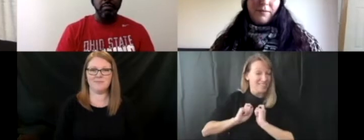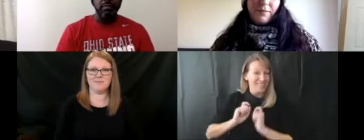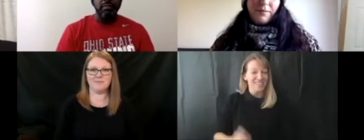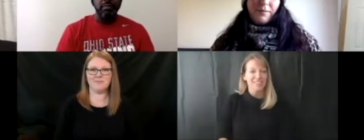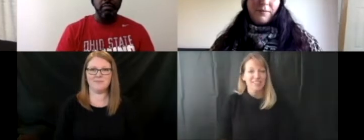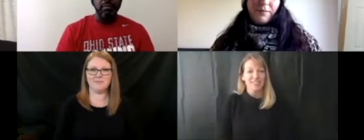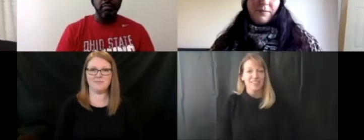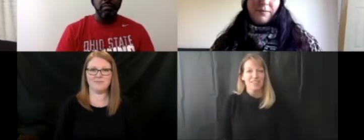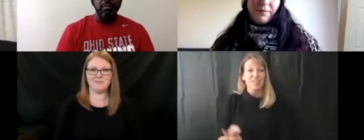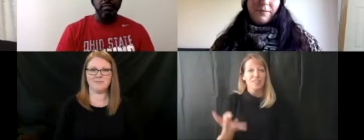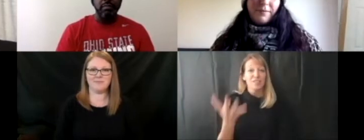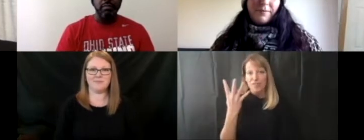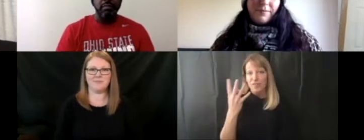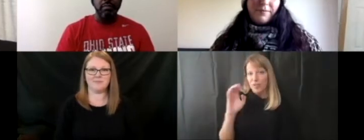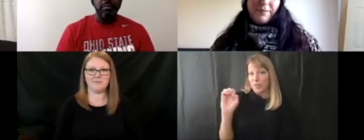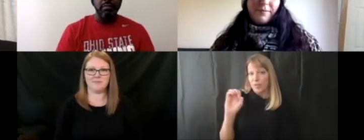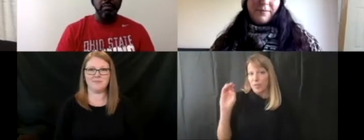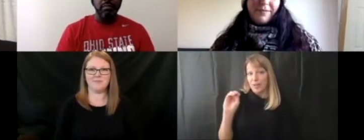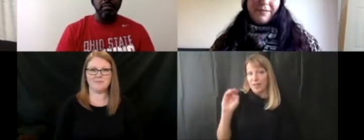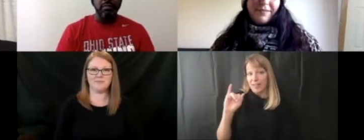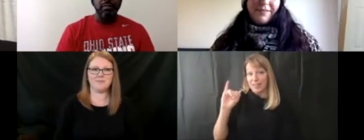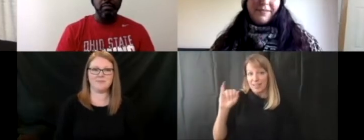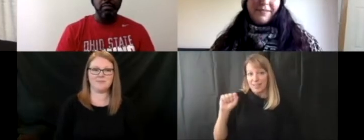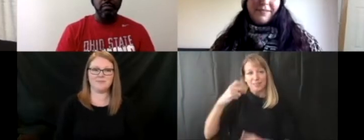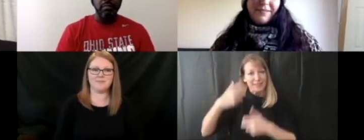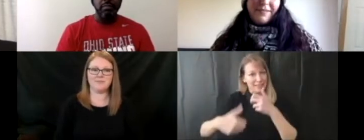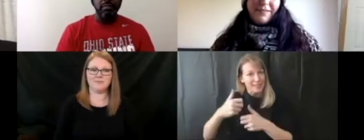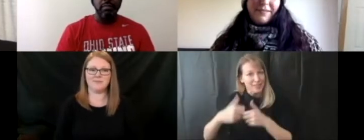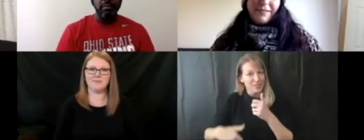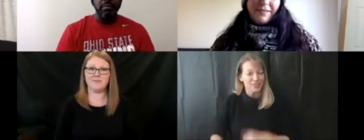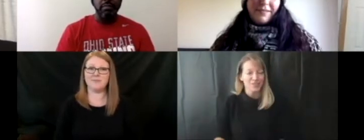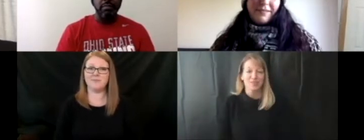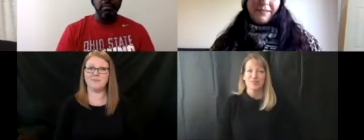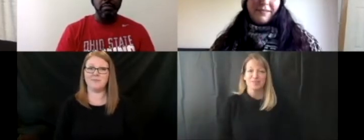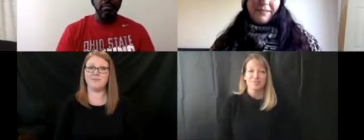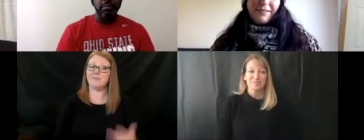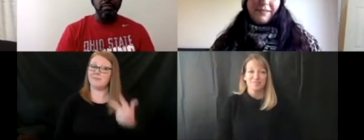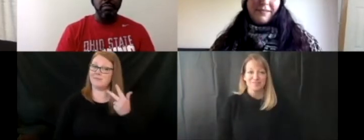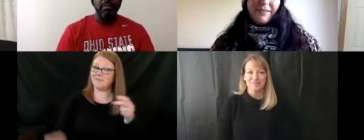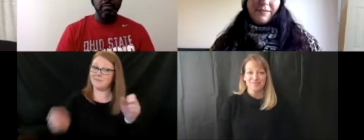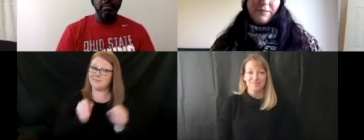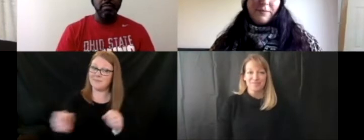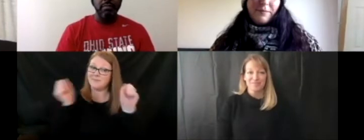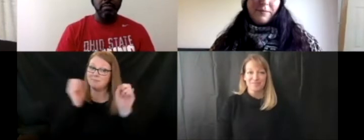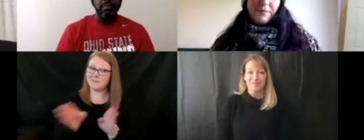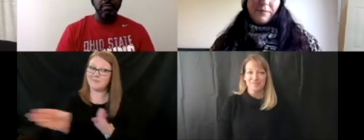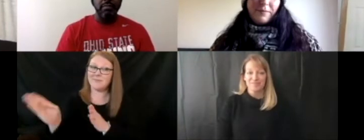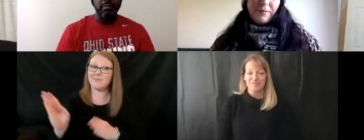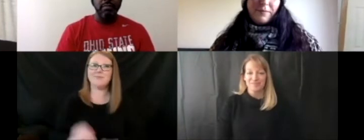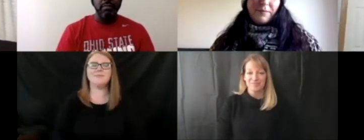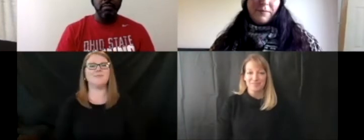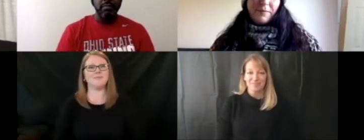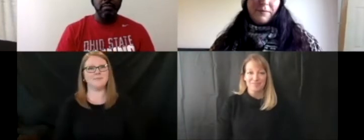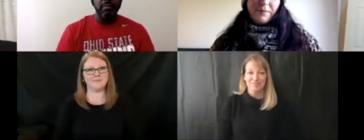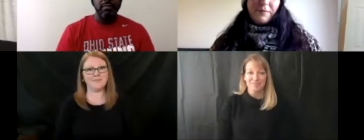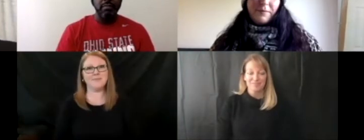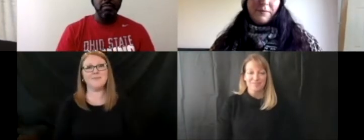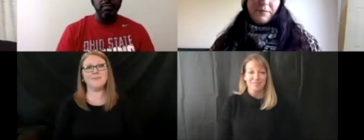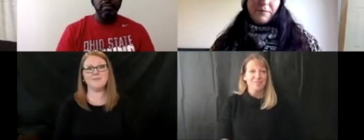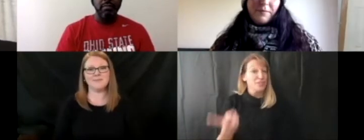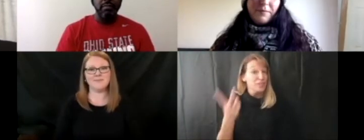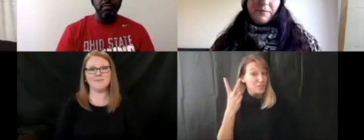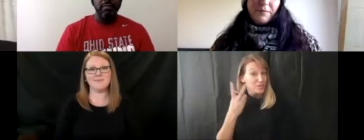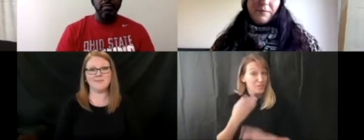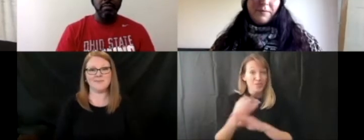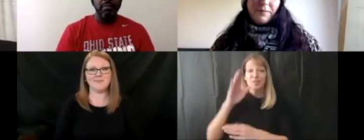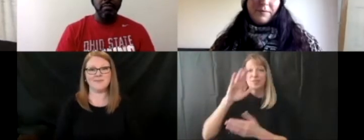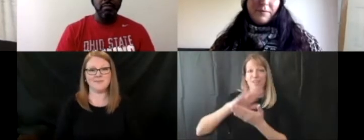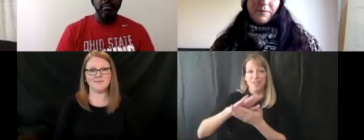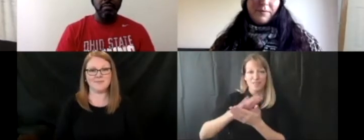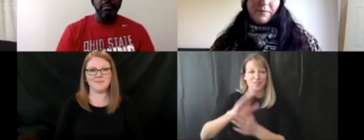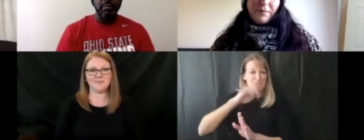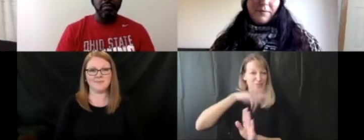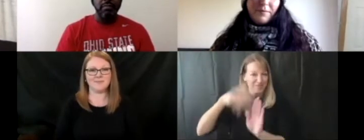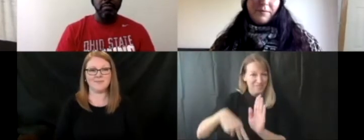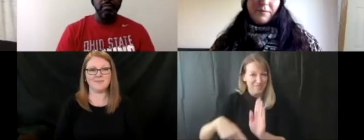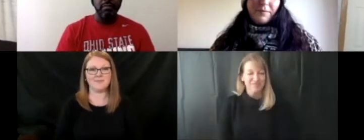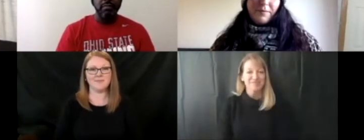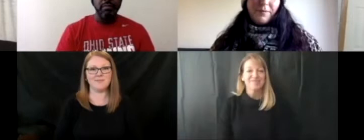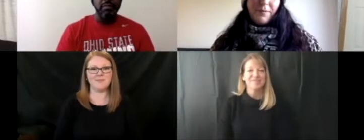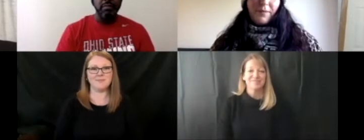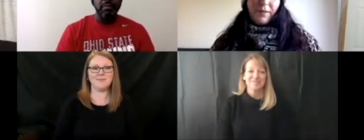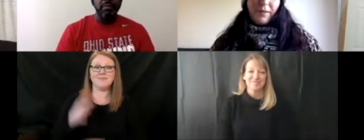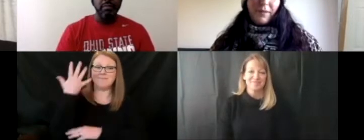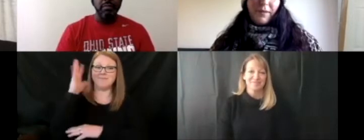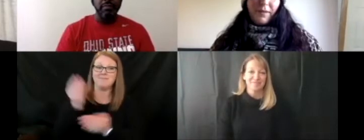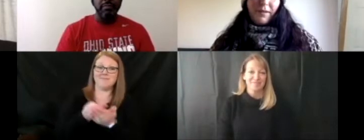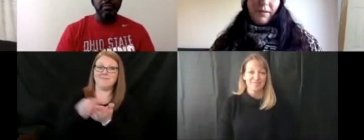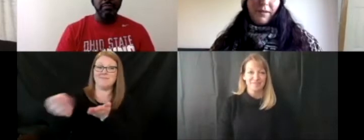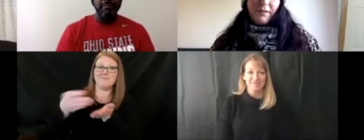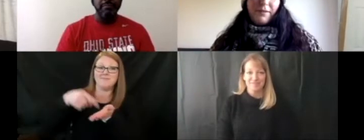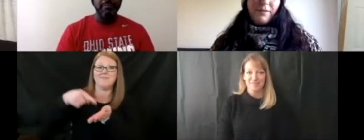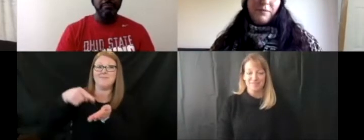four emis issues three strategic plans two after-school programs and an invoice for a tree